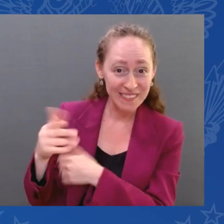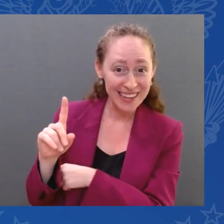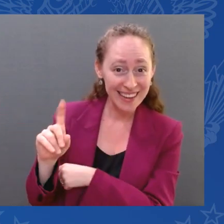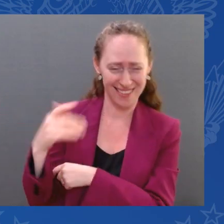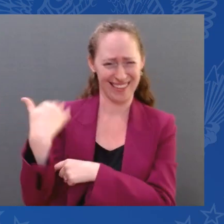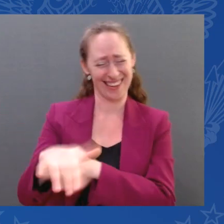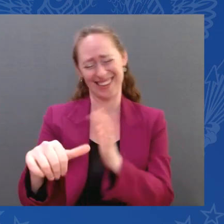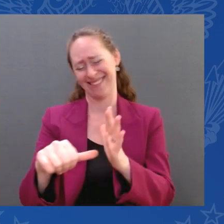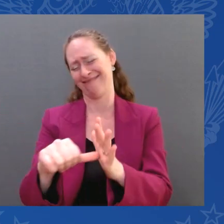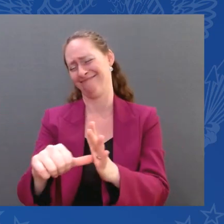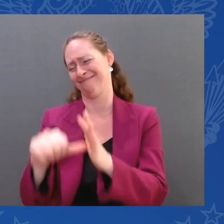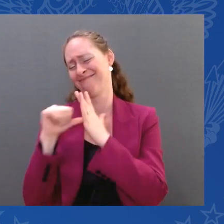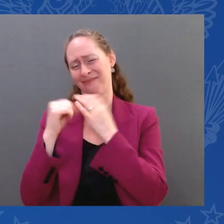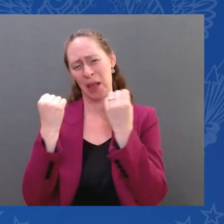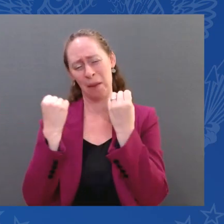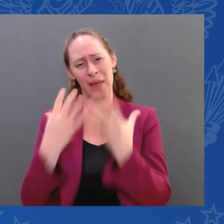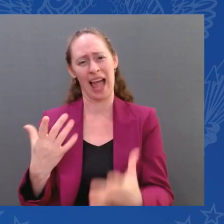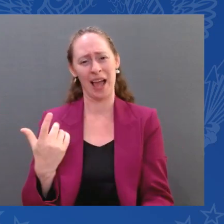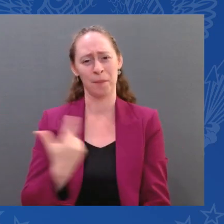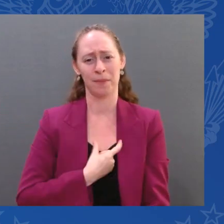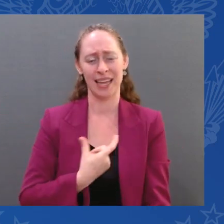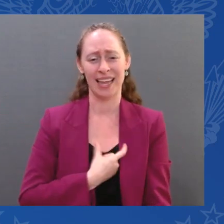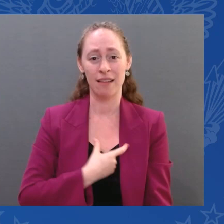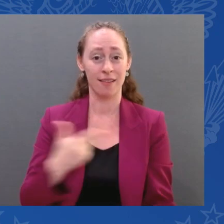The youngest person ever to receive the Medal of Freedom.